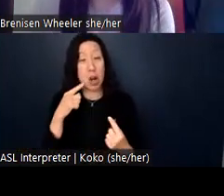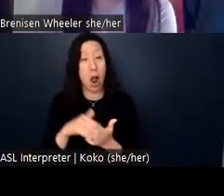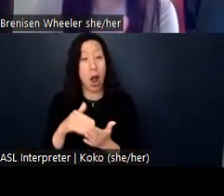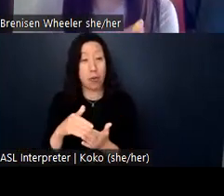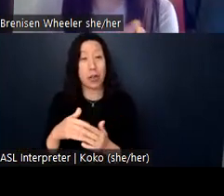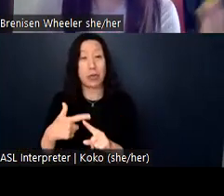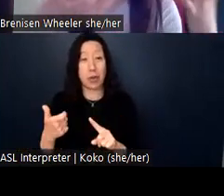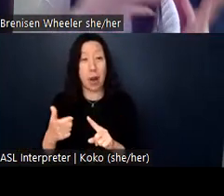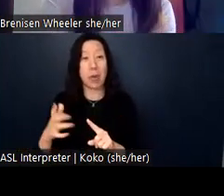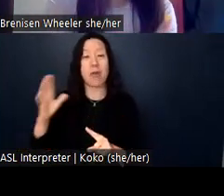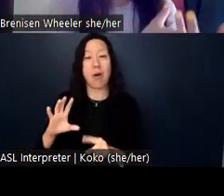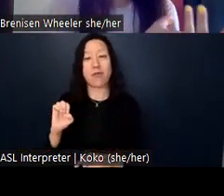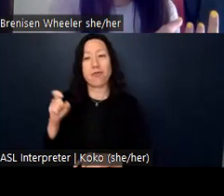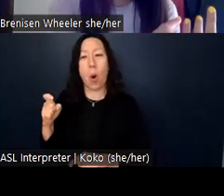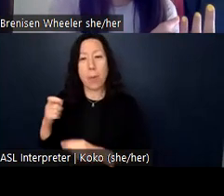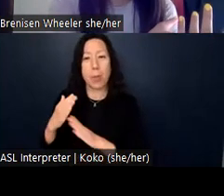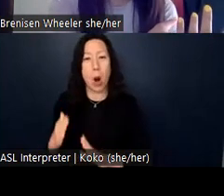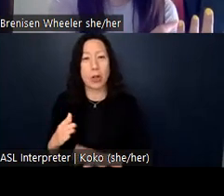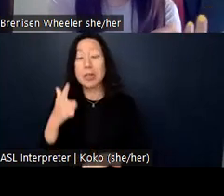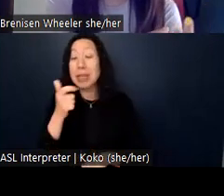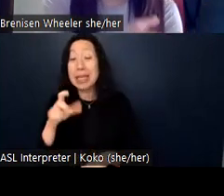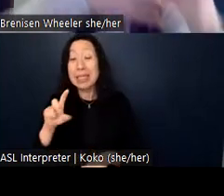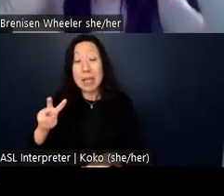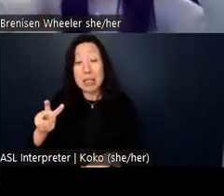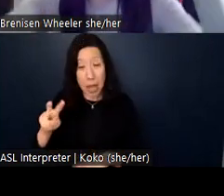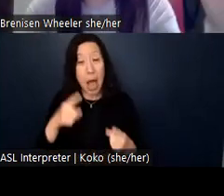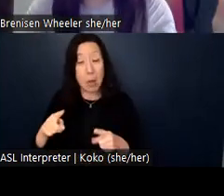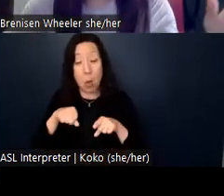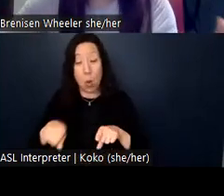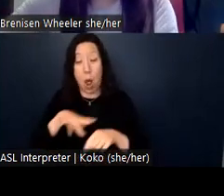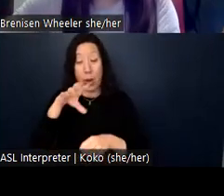often something that happens within the relationship. 12:51:44 But oftentimes, after the person